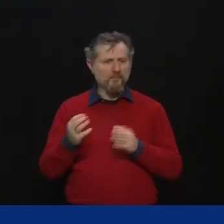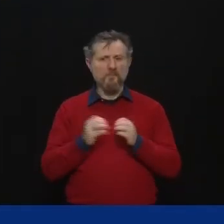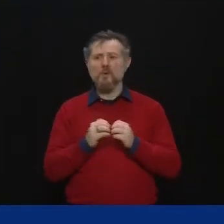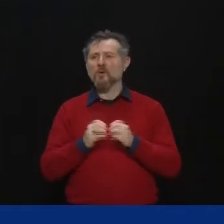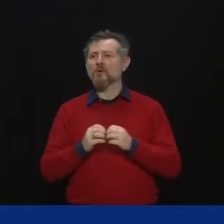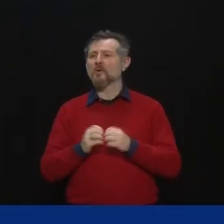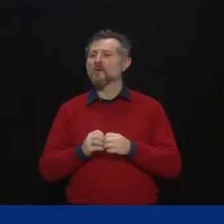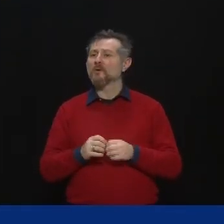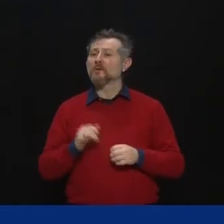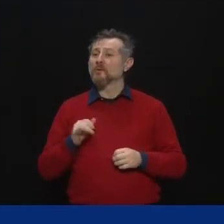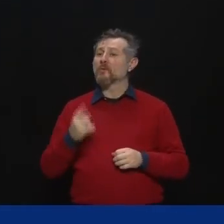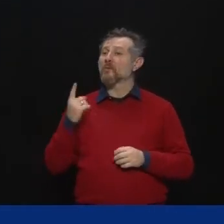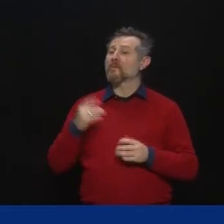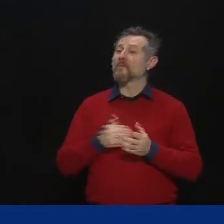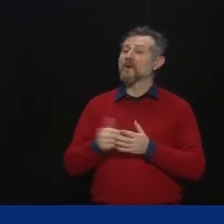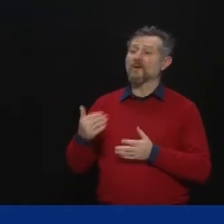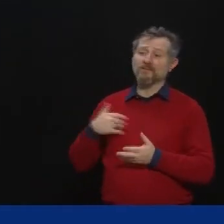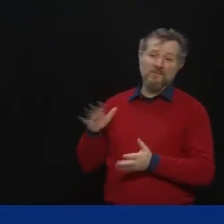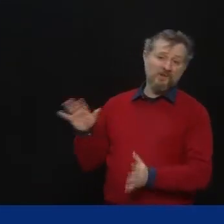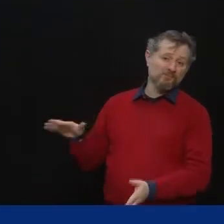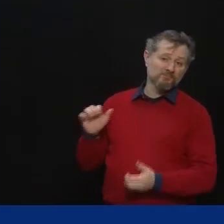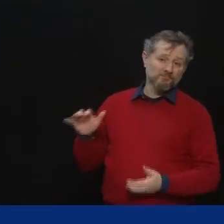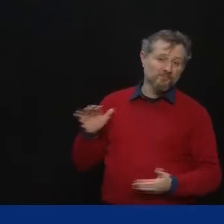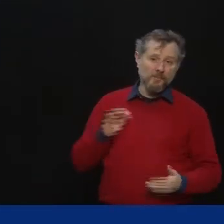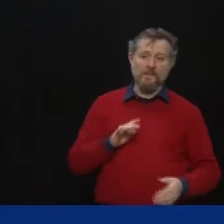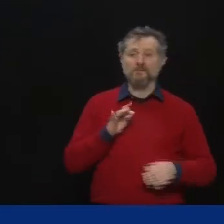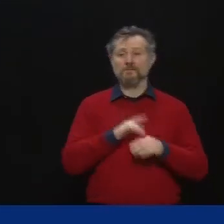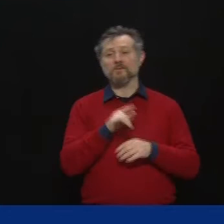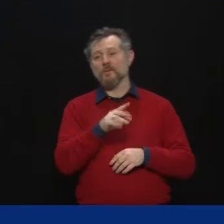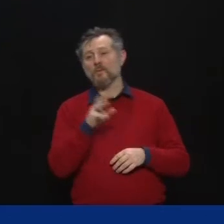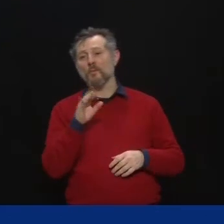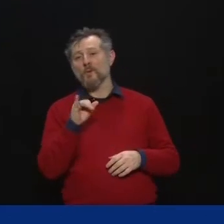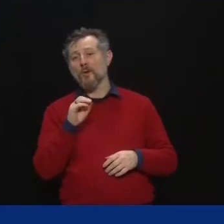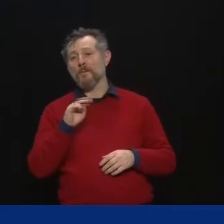TESTS. EVERY SINGLE DAY WE'RE PUTTING